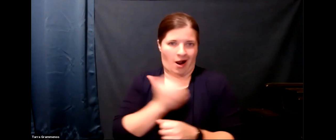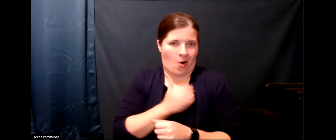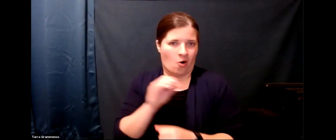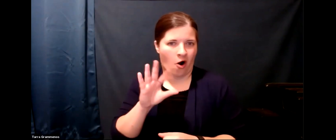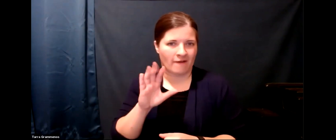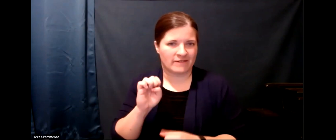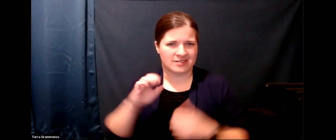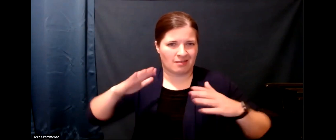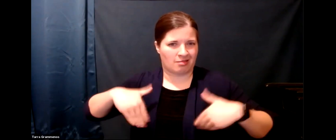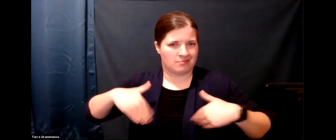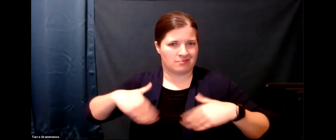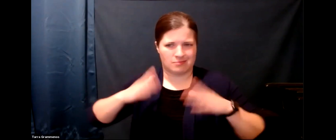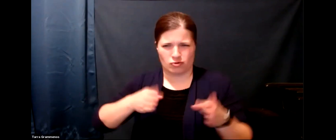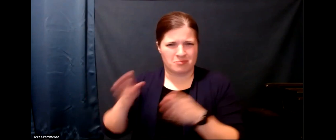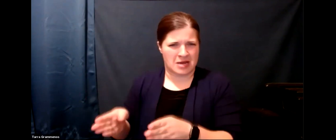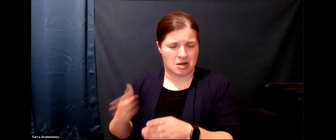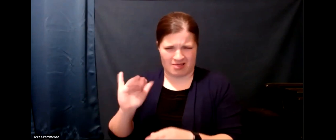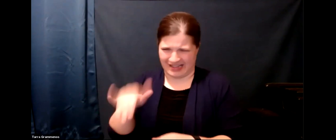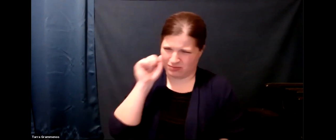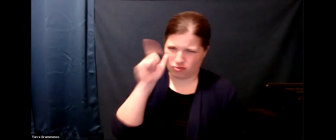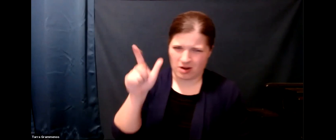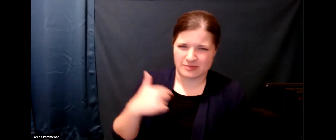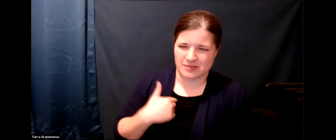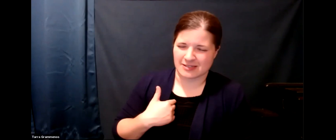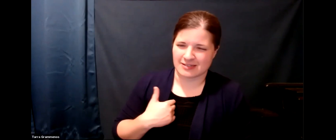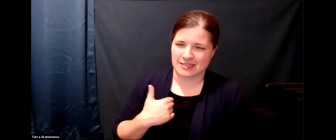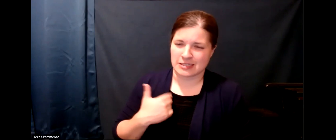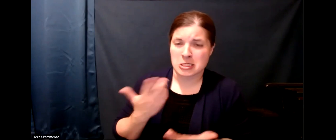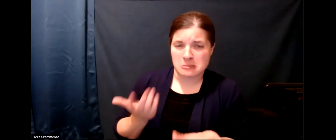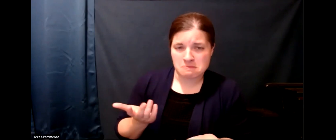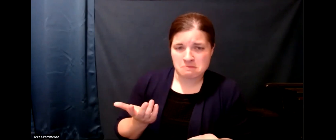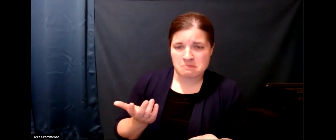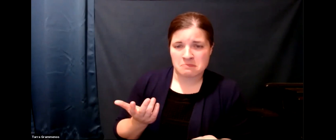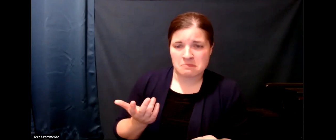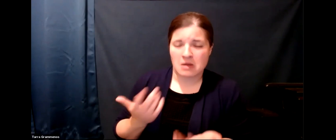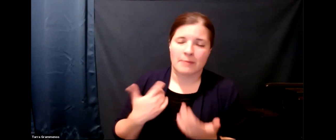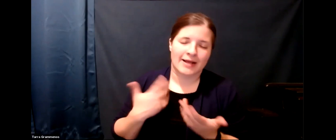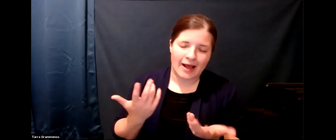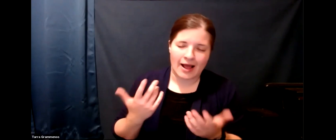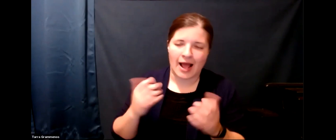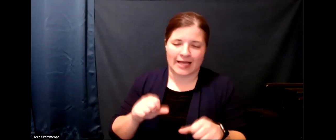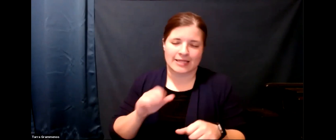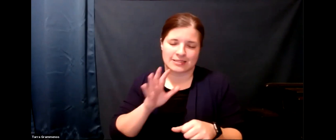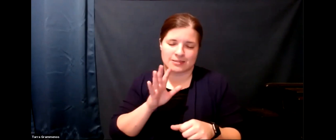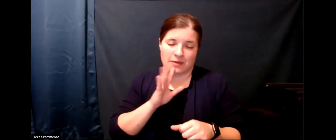been prepared. I think -- I can speak for Nasser and myself that we'll